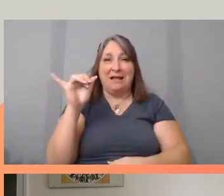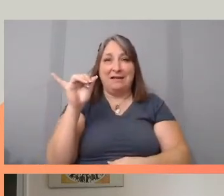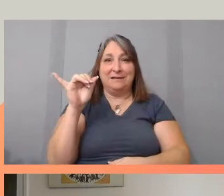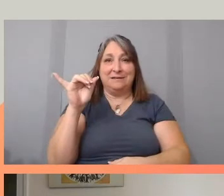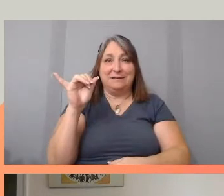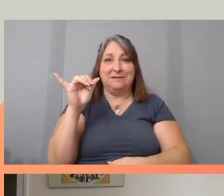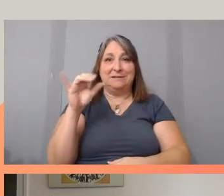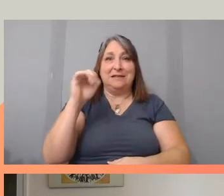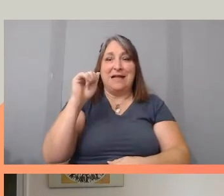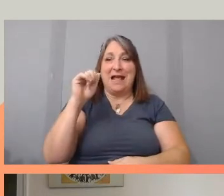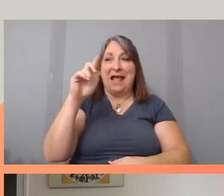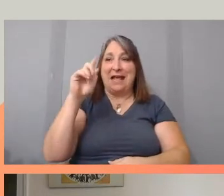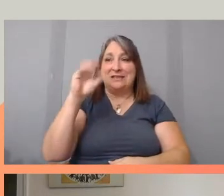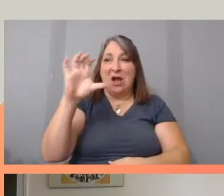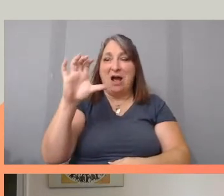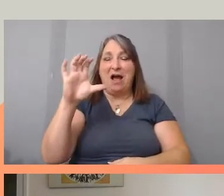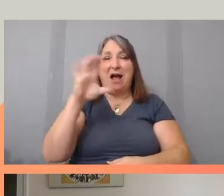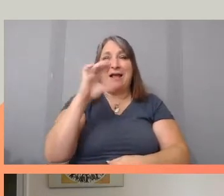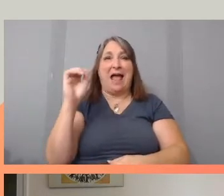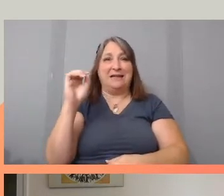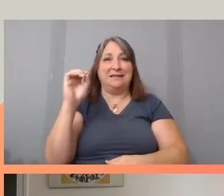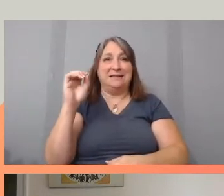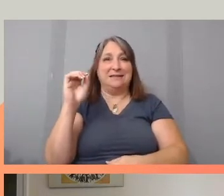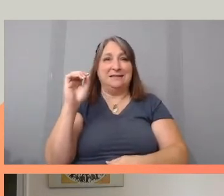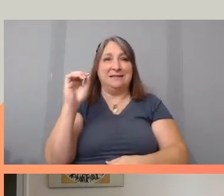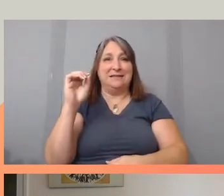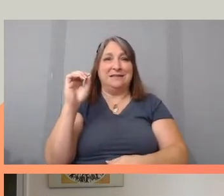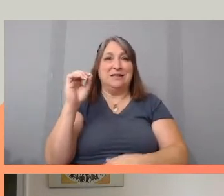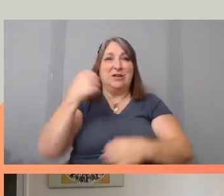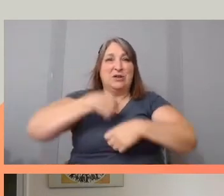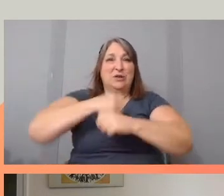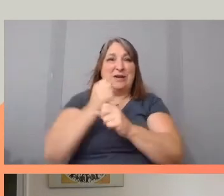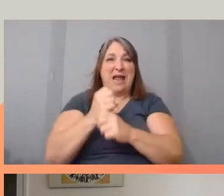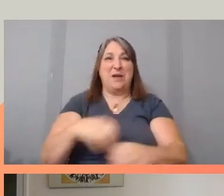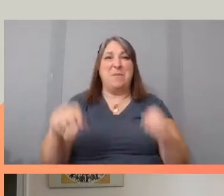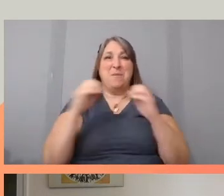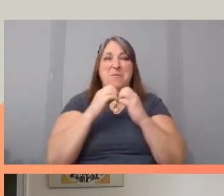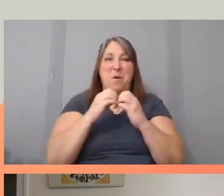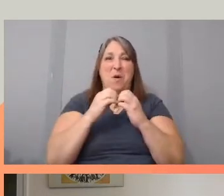A-Doc and create more initiatives through places like Firelight, right?